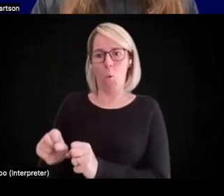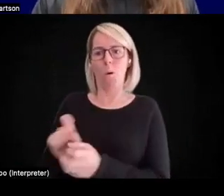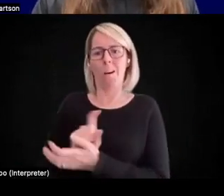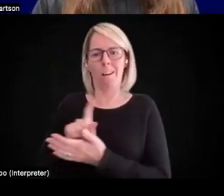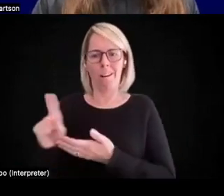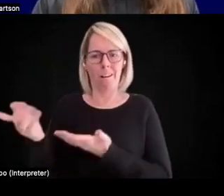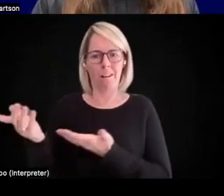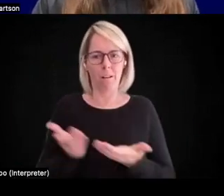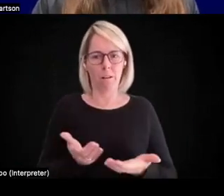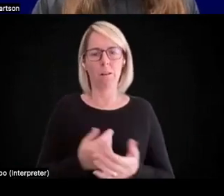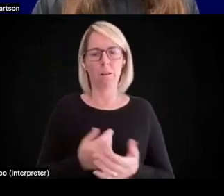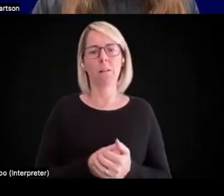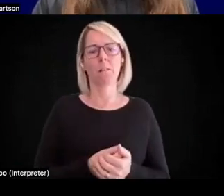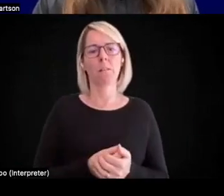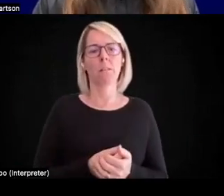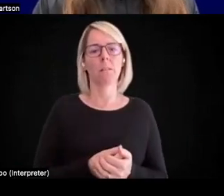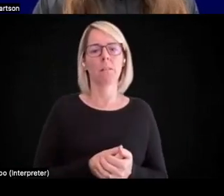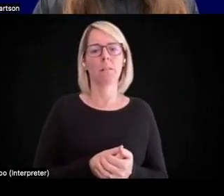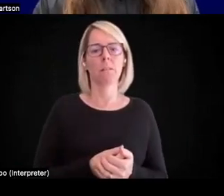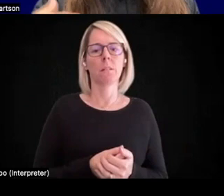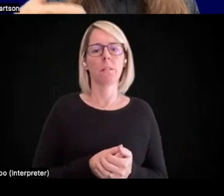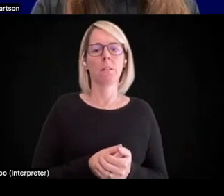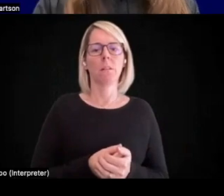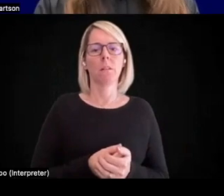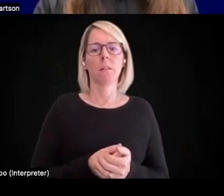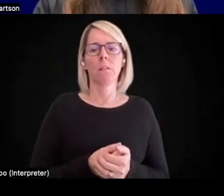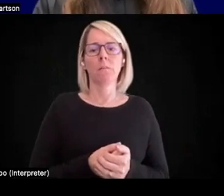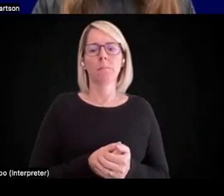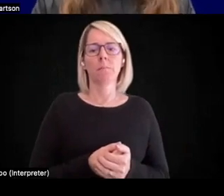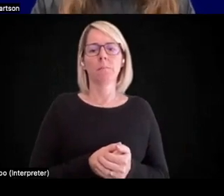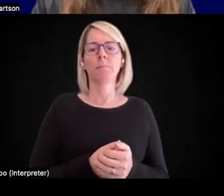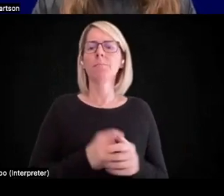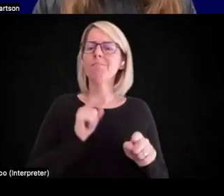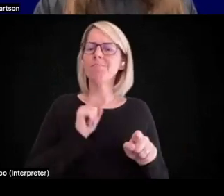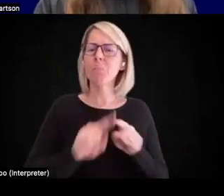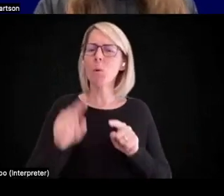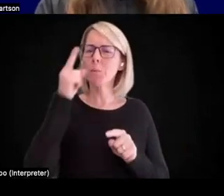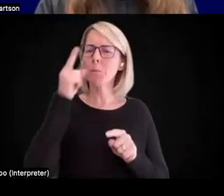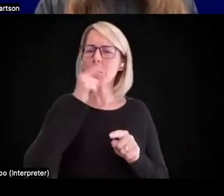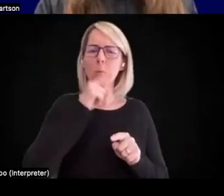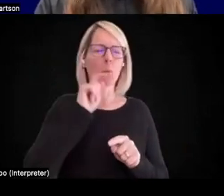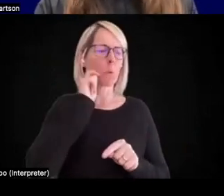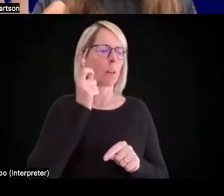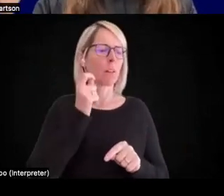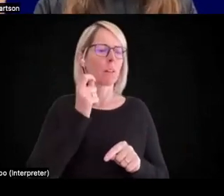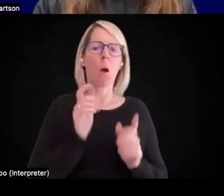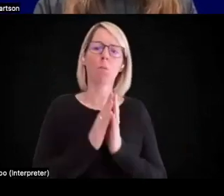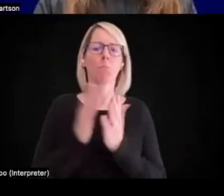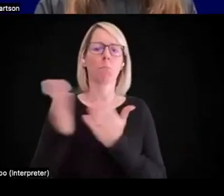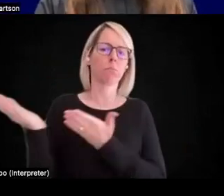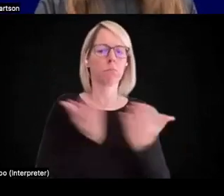would, you know, enter into that interaction like, here is the book, okay, touch the spoon,